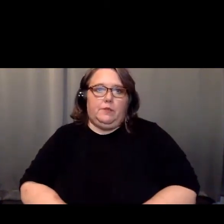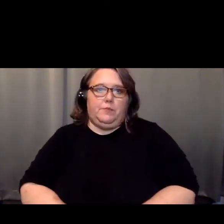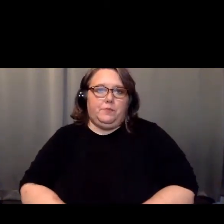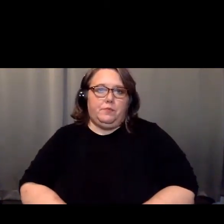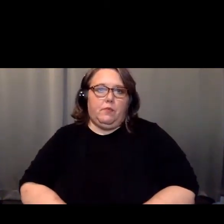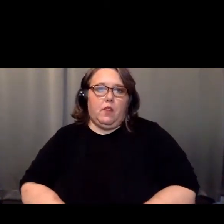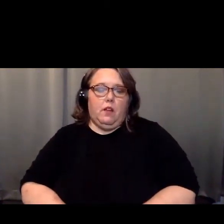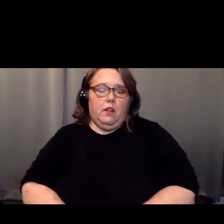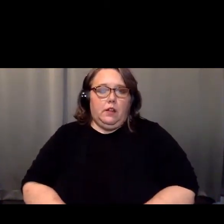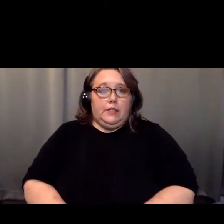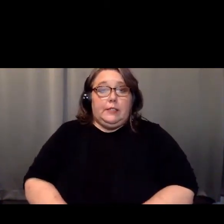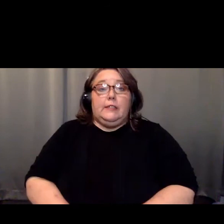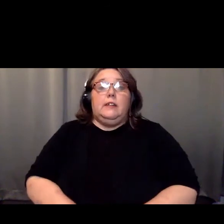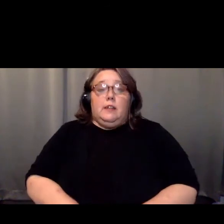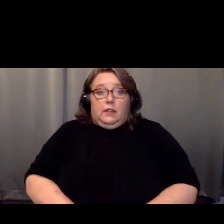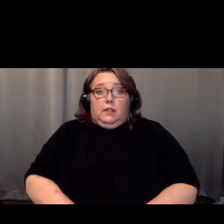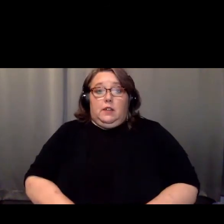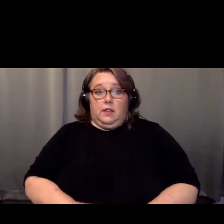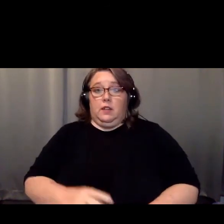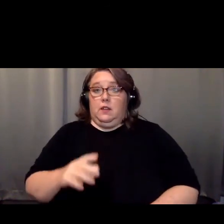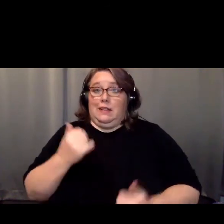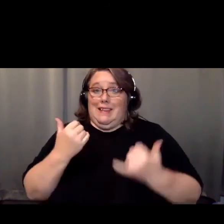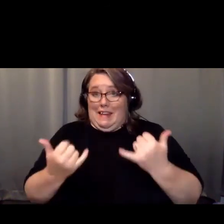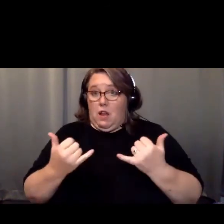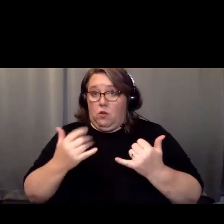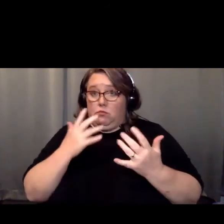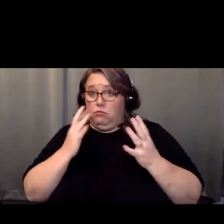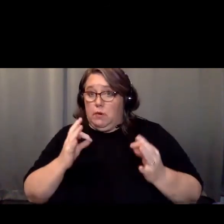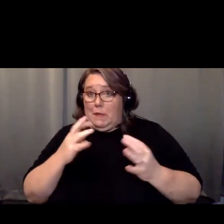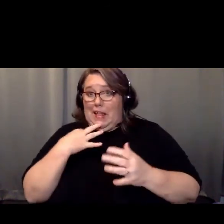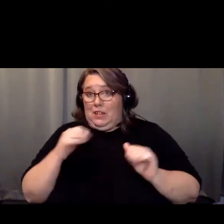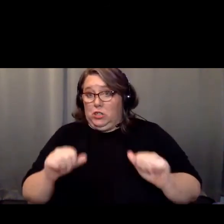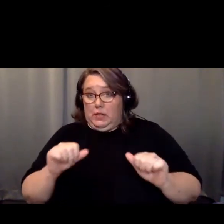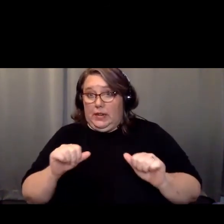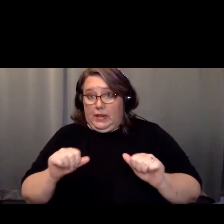Okay, so eligibility and assessment. So what is it, what information do they review